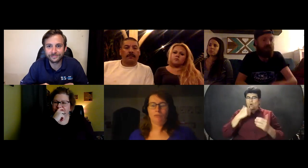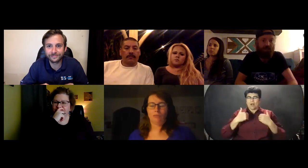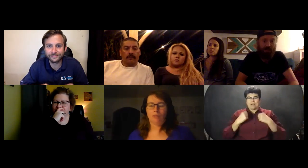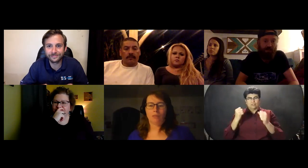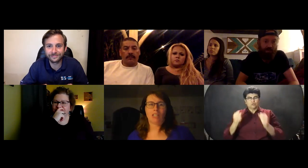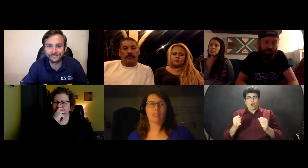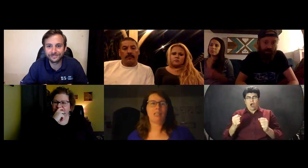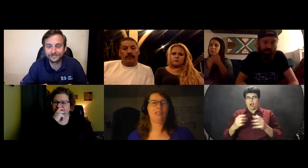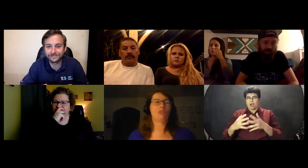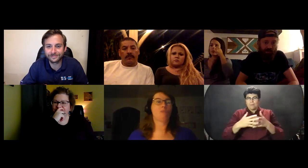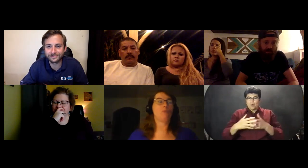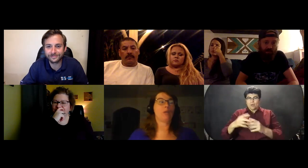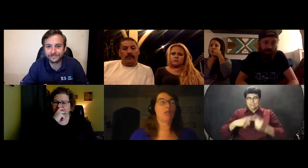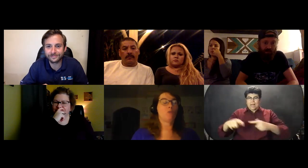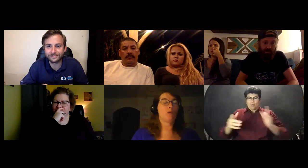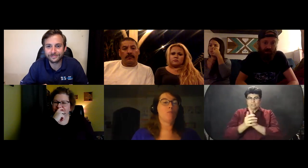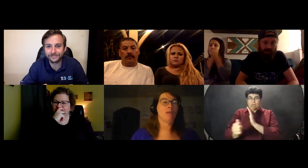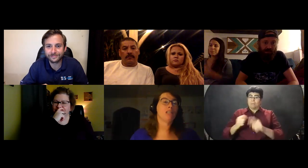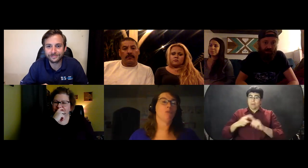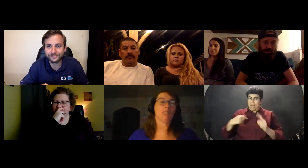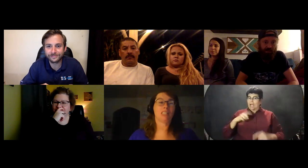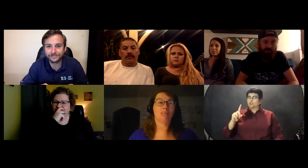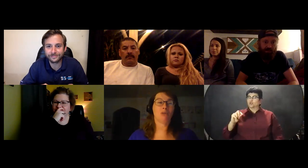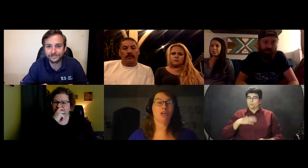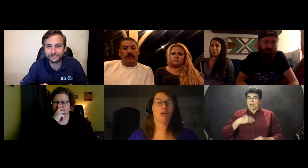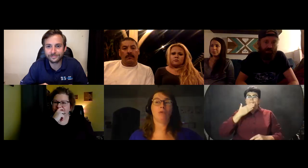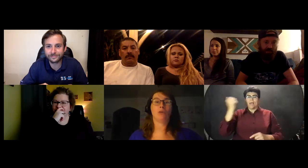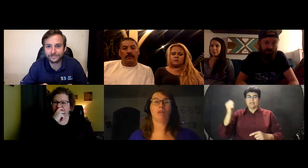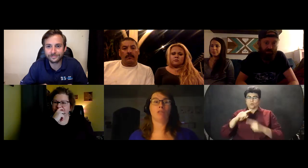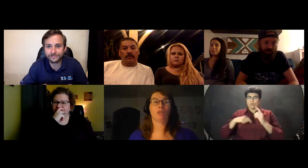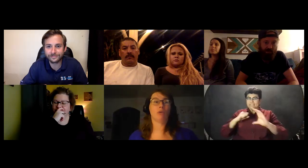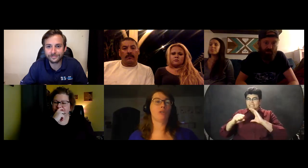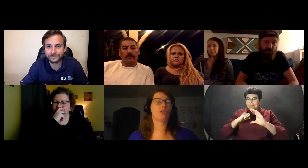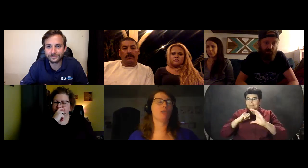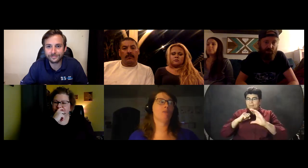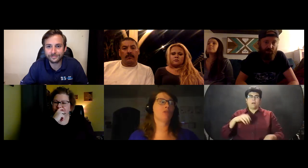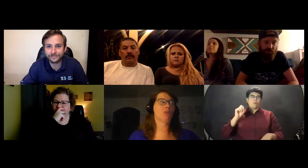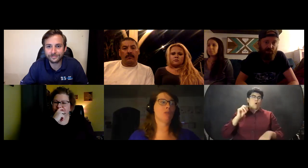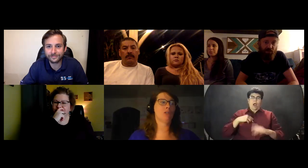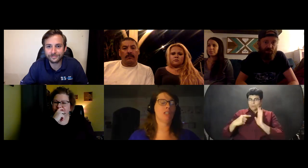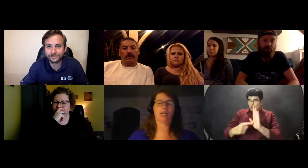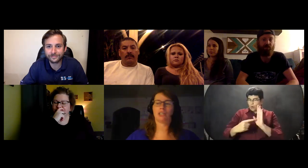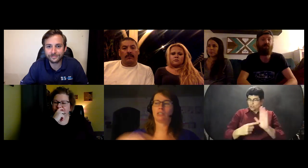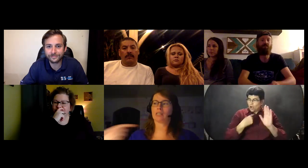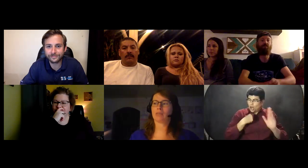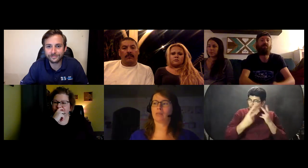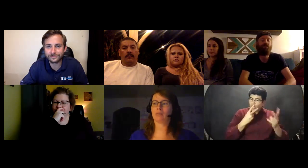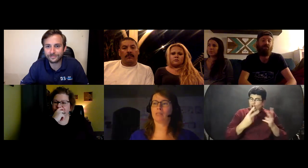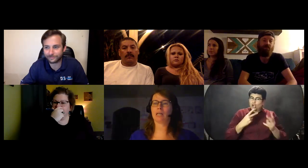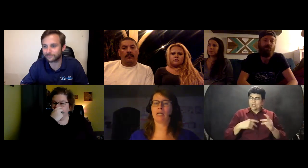american sign language but i do my best when we stem calm where i'm showing her so that i'm showing her the